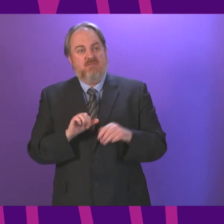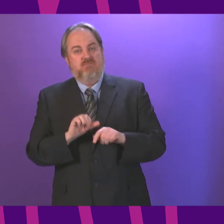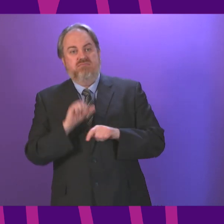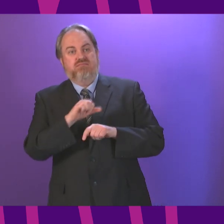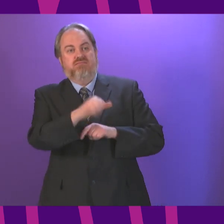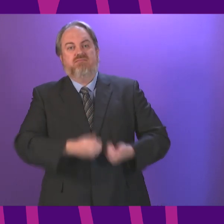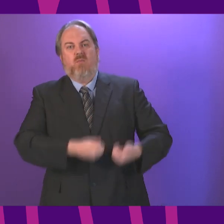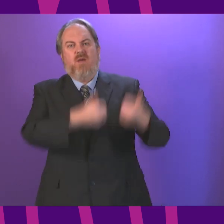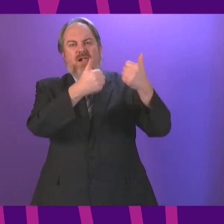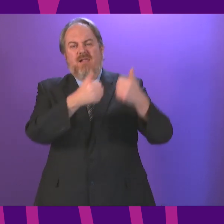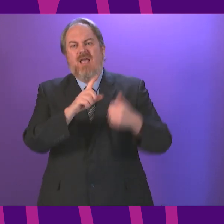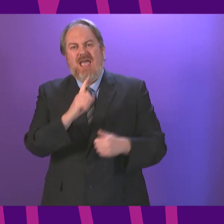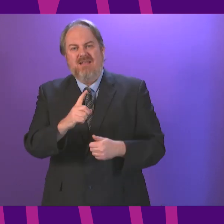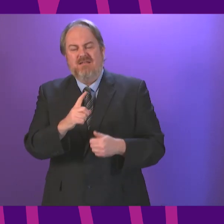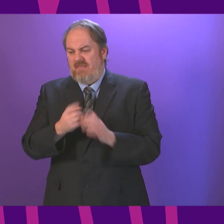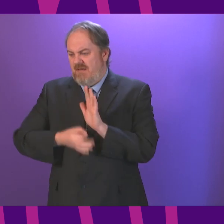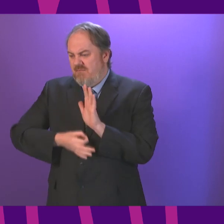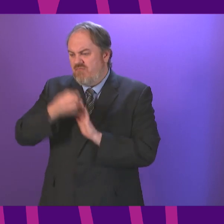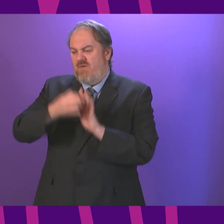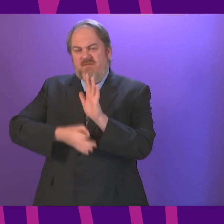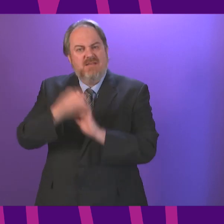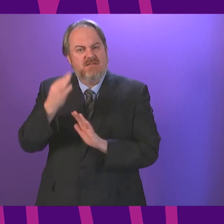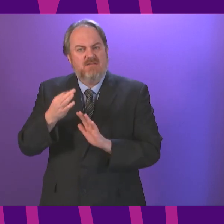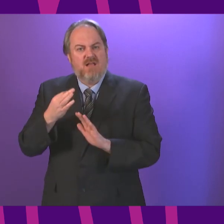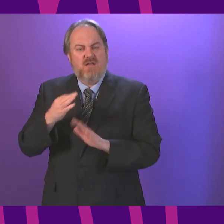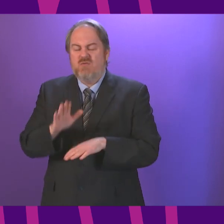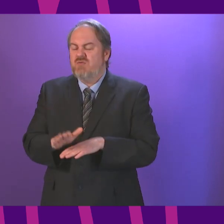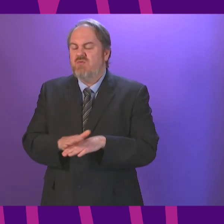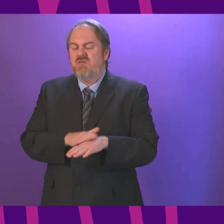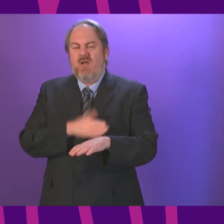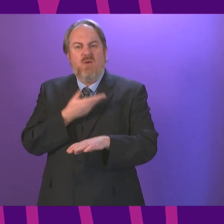and that improvements are not happening quickly enough. It specifically says that those